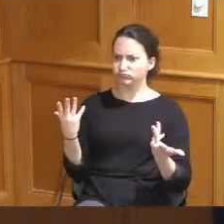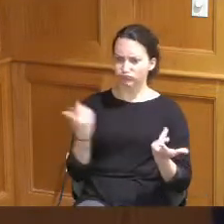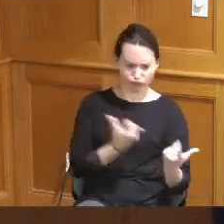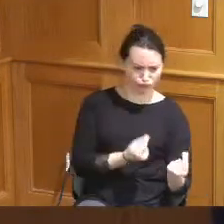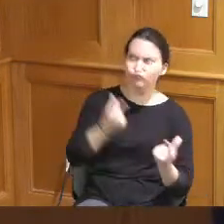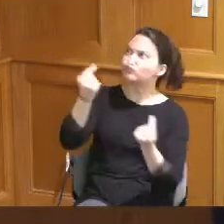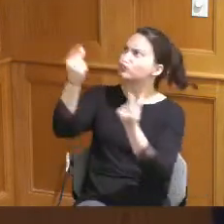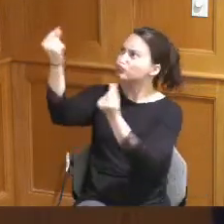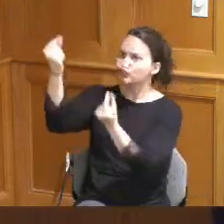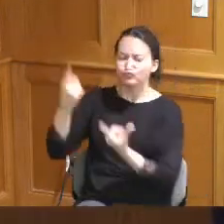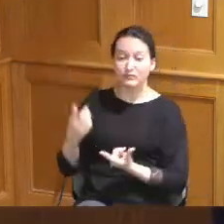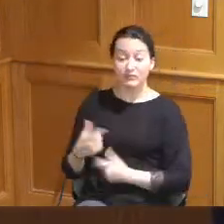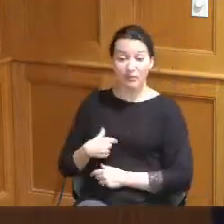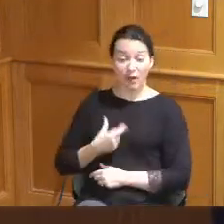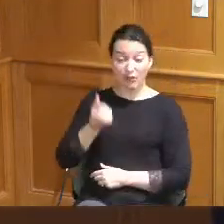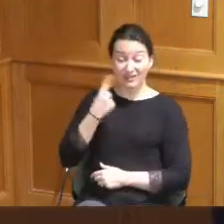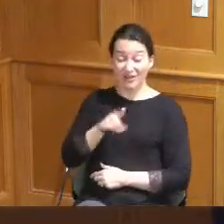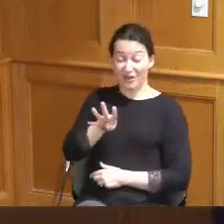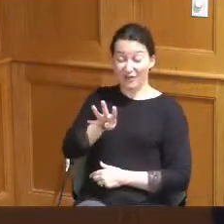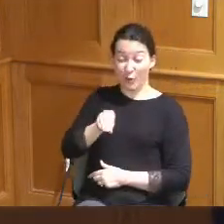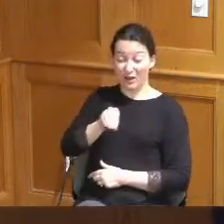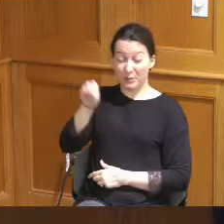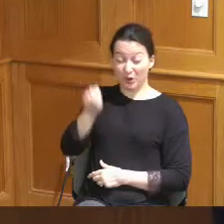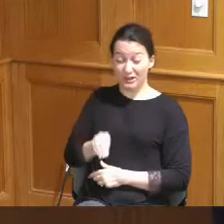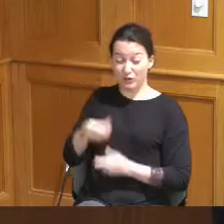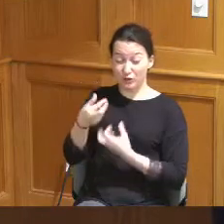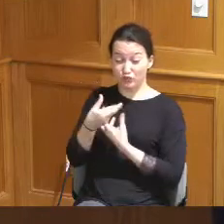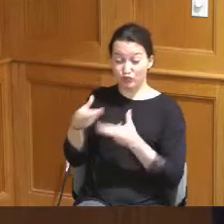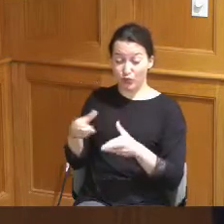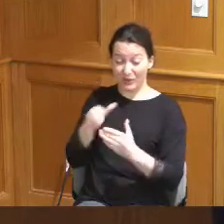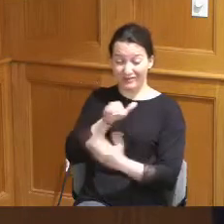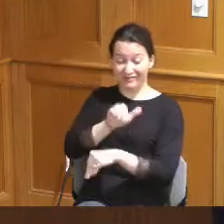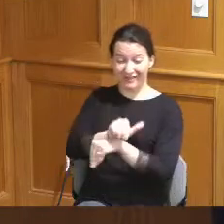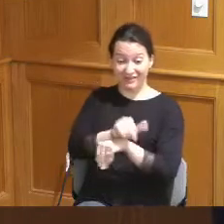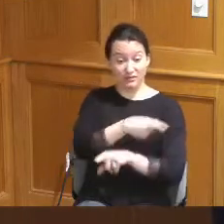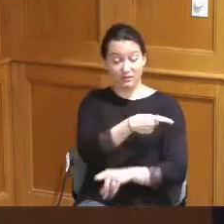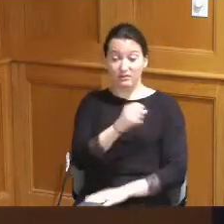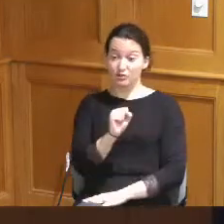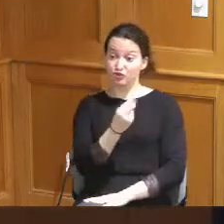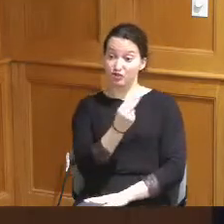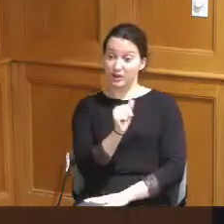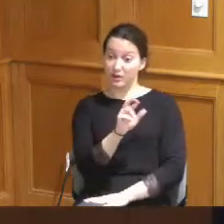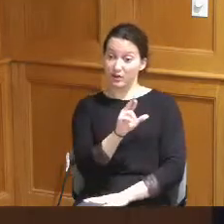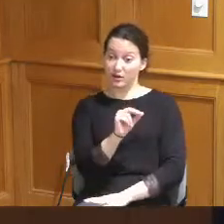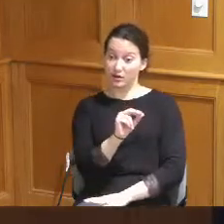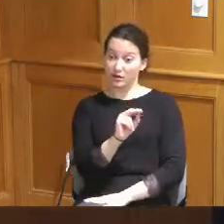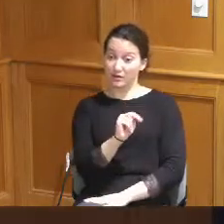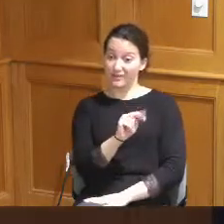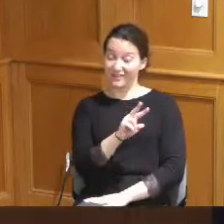is that the 40 of the room nights is coming from Sharonville but when you look at our model that